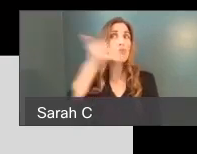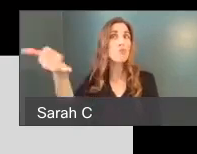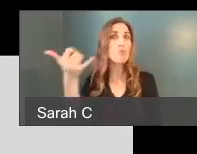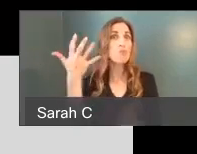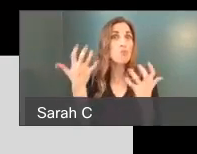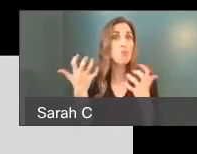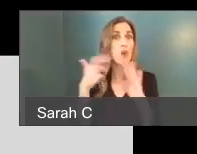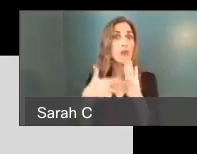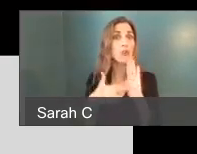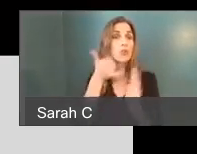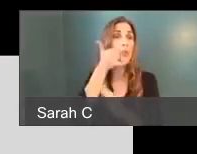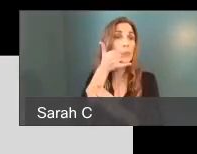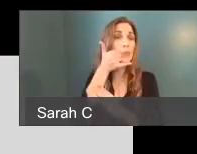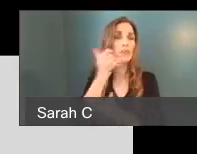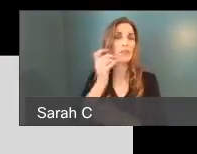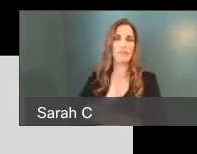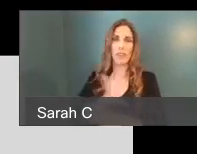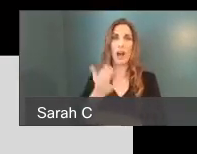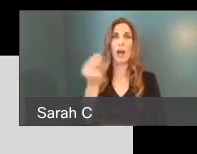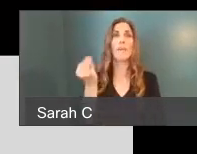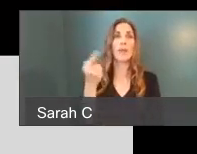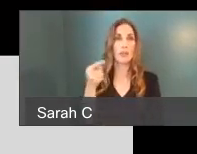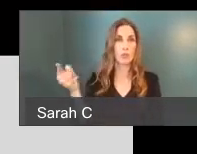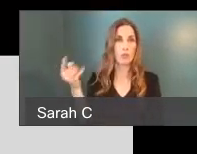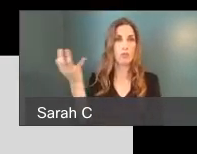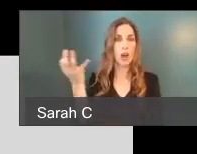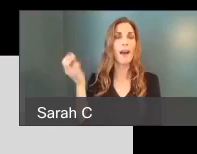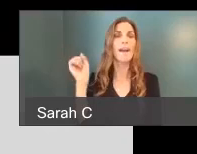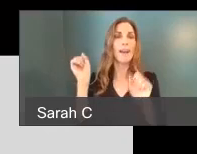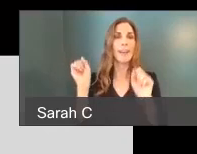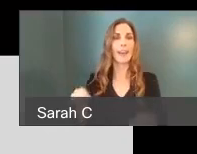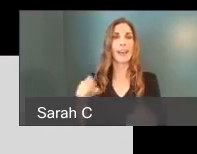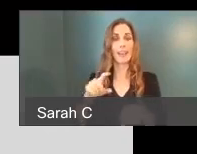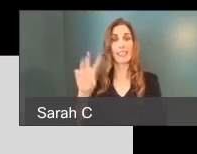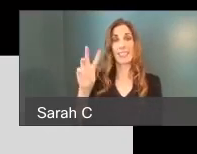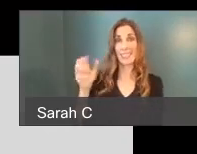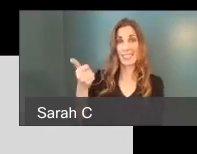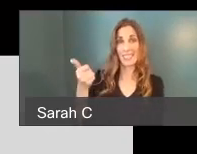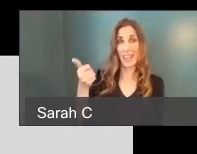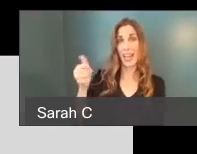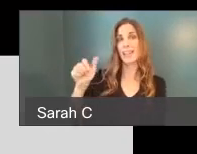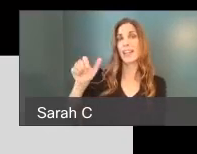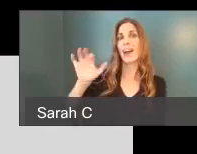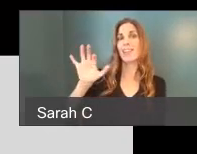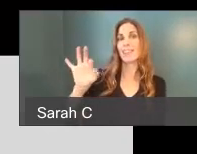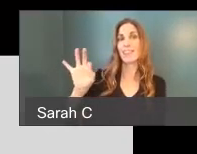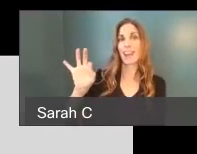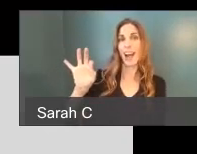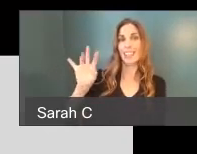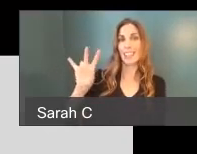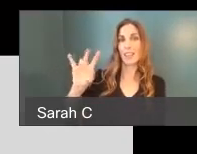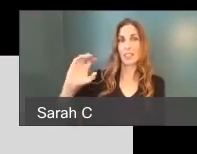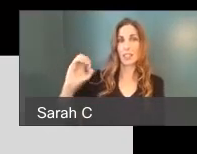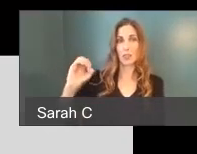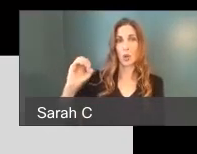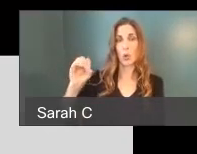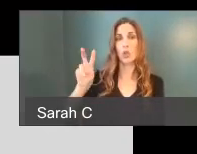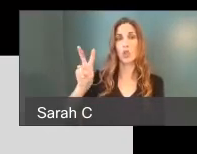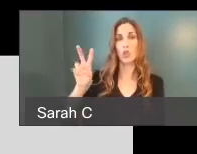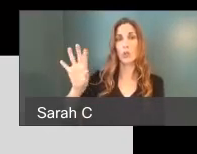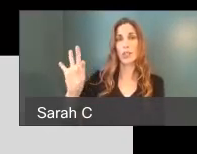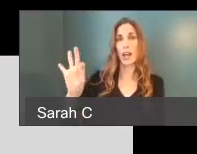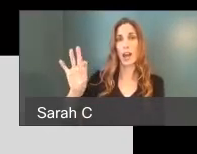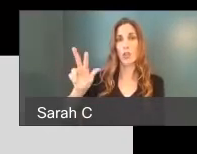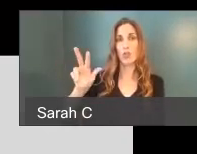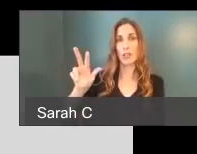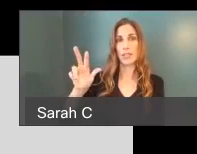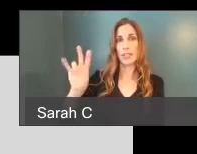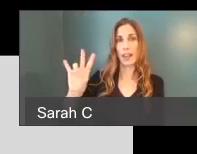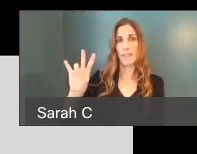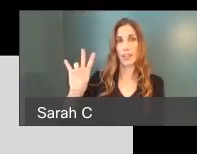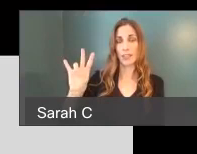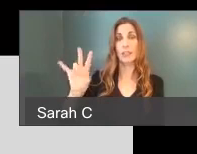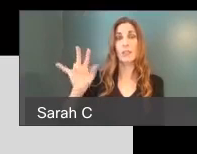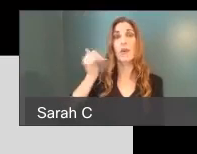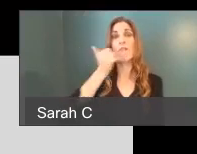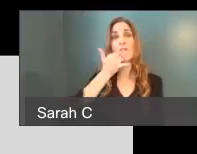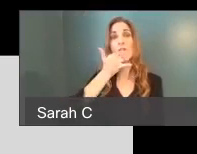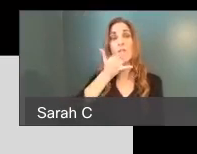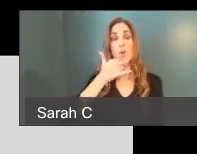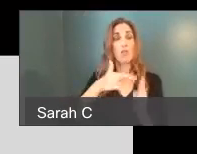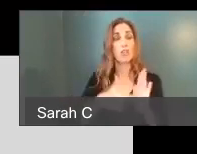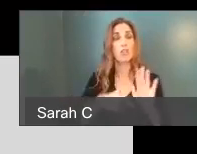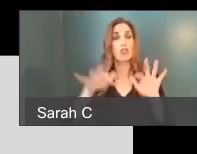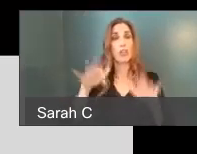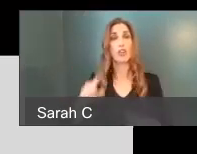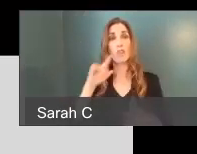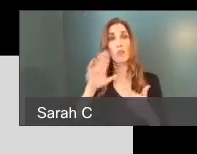all sites, Monday through Friday, at (610) 970-2937 phone registration for all sites opens at 8:30 AM